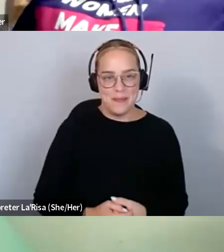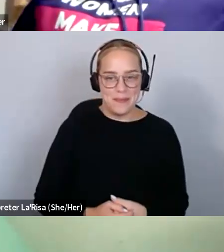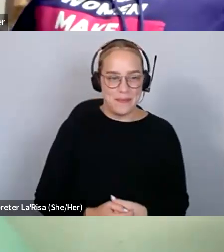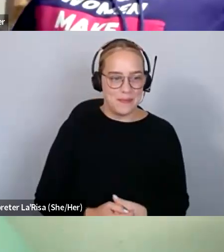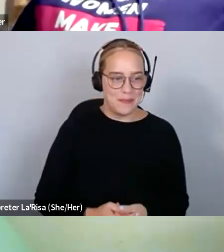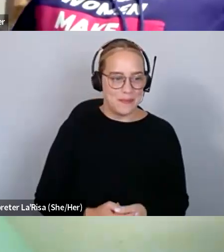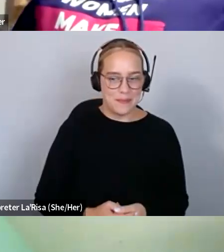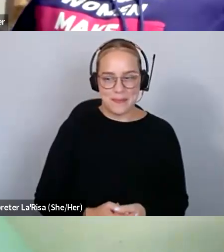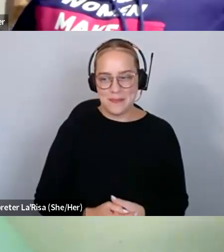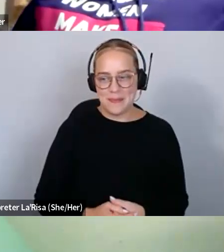Crosses, everyone. Have a good night and